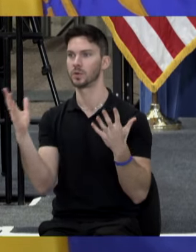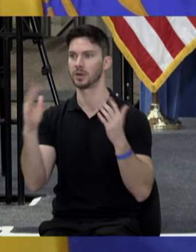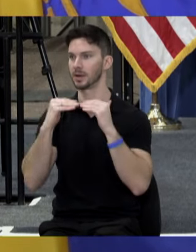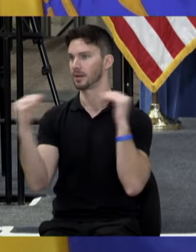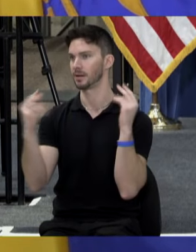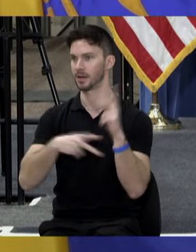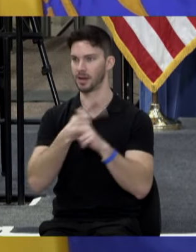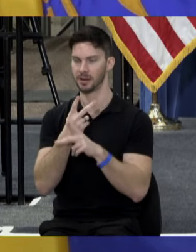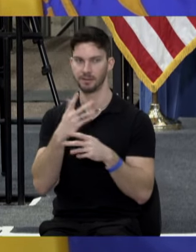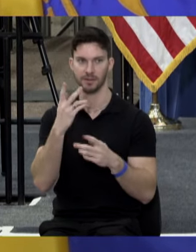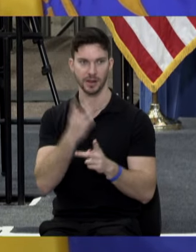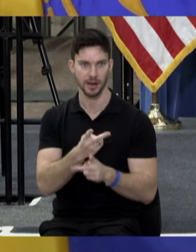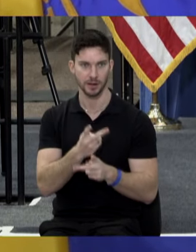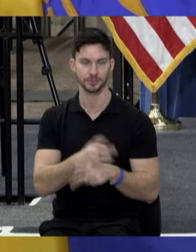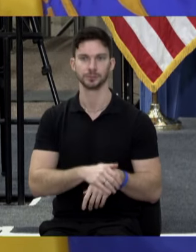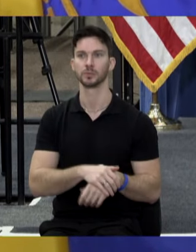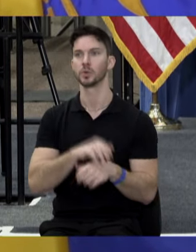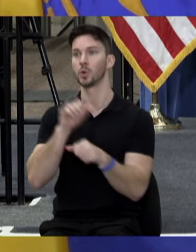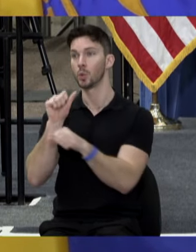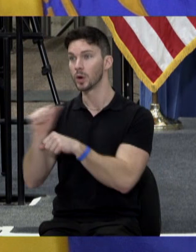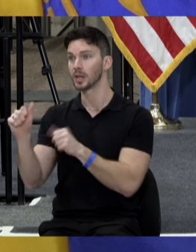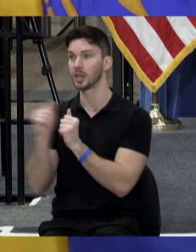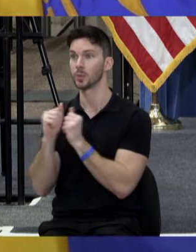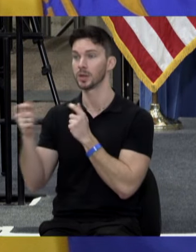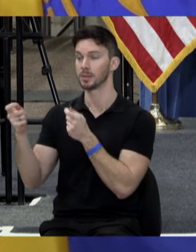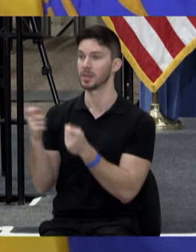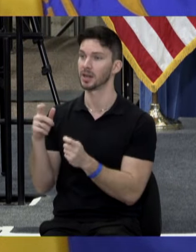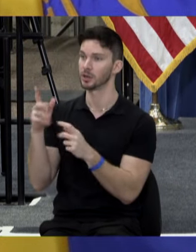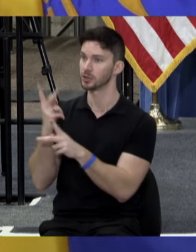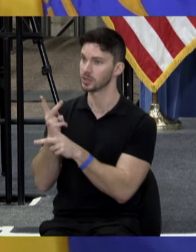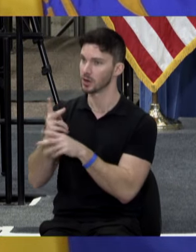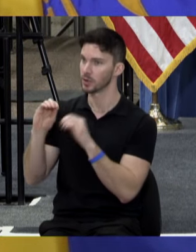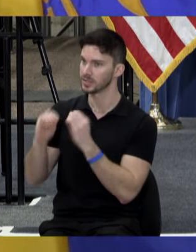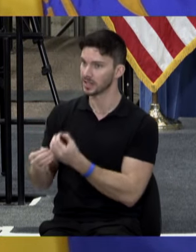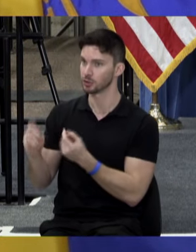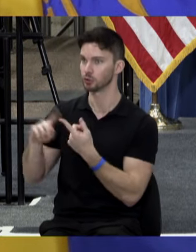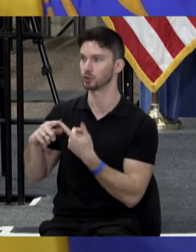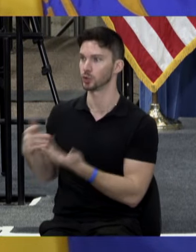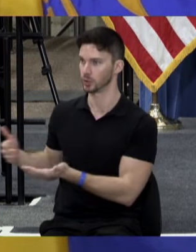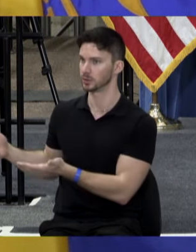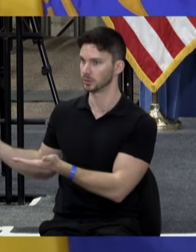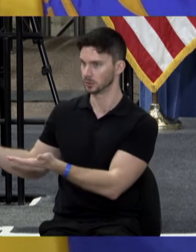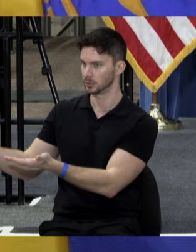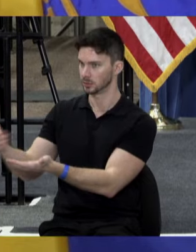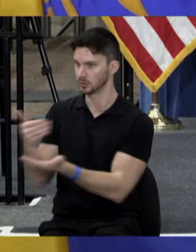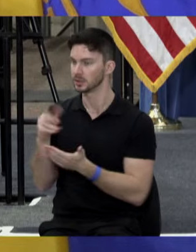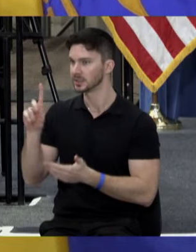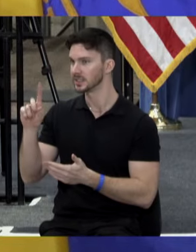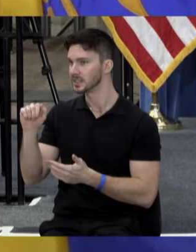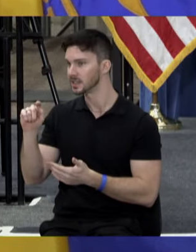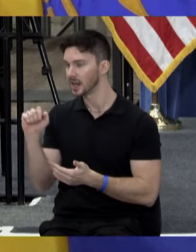Working with managed care organizations to collect critical data about the direct care workforce that